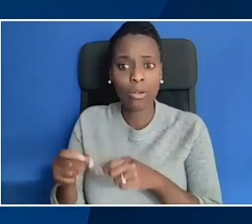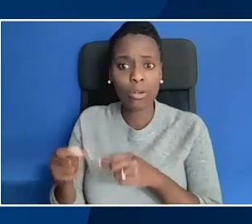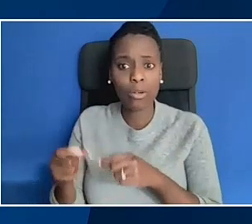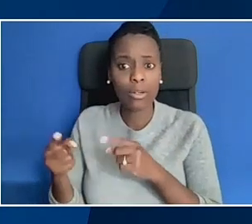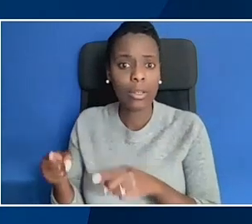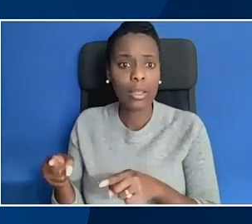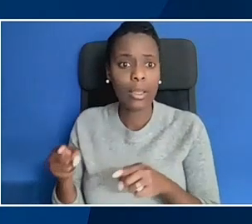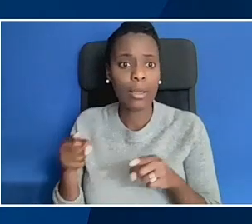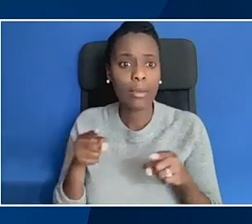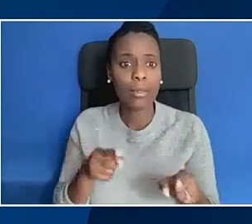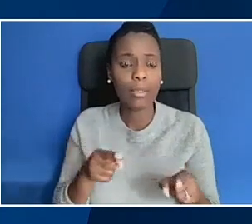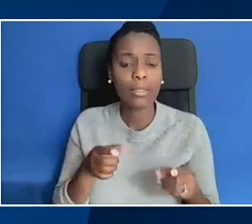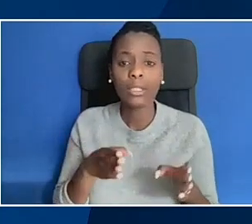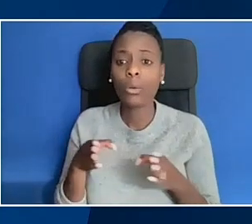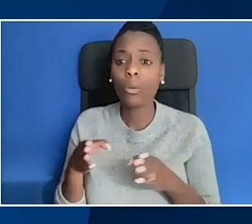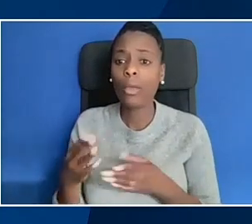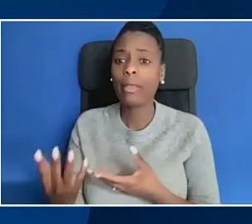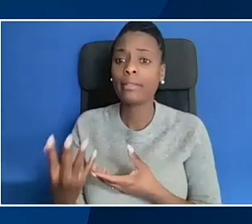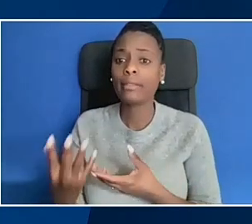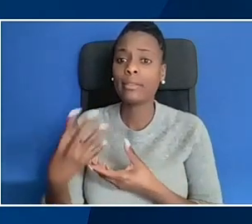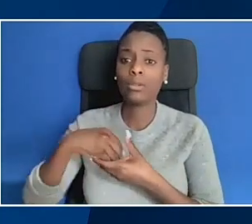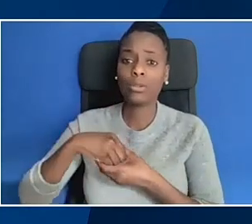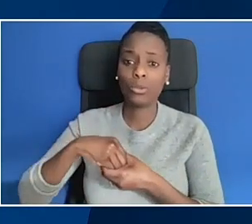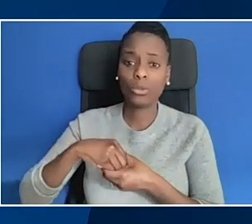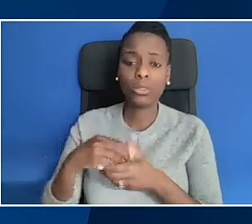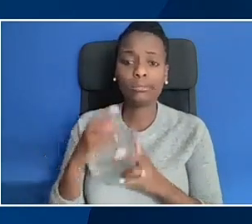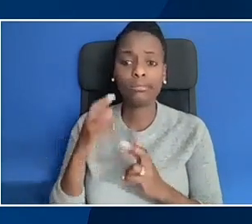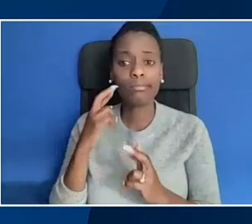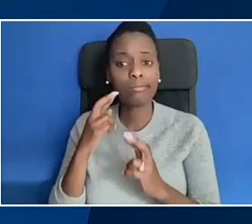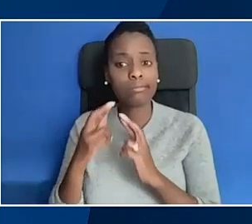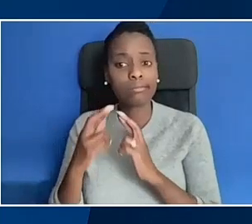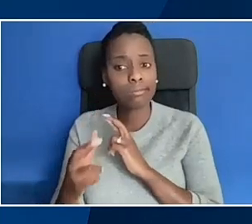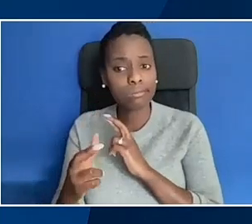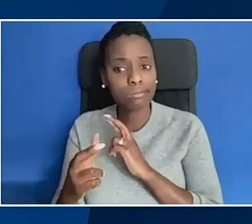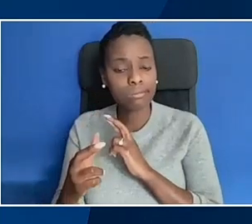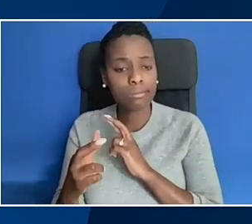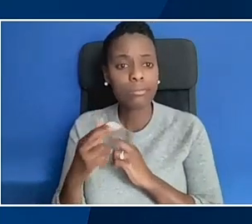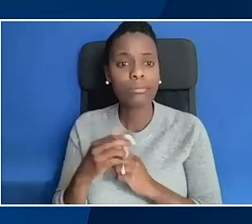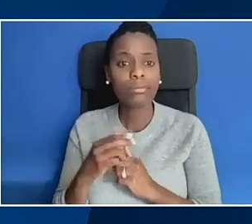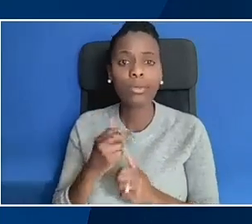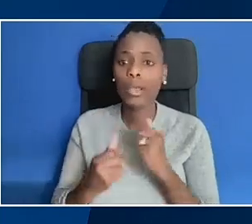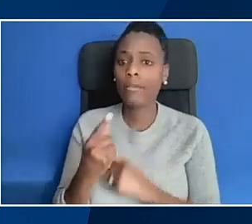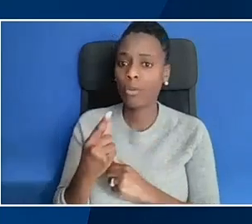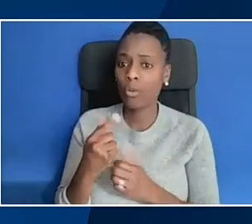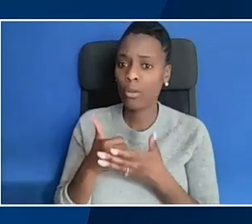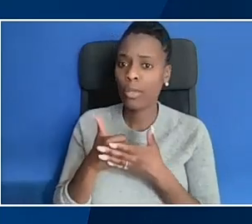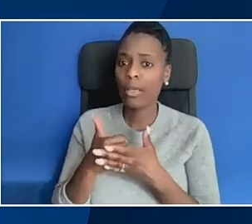inclusive and respectful of everyone that we can help. And while yeah, there may be cases here and